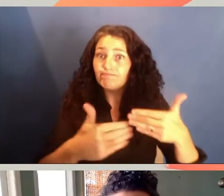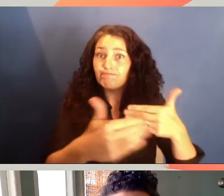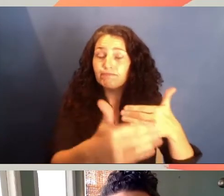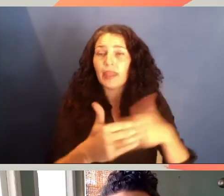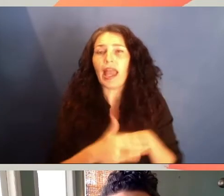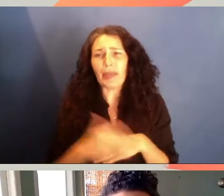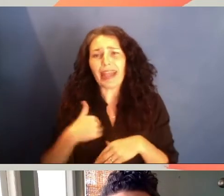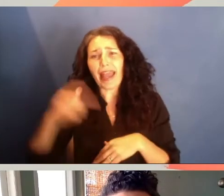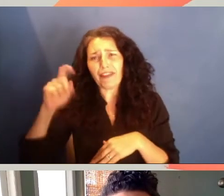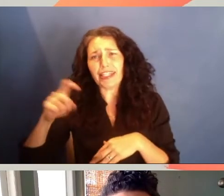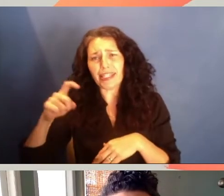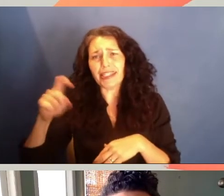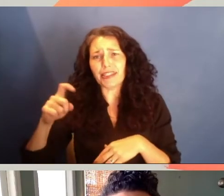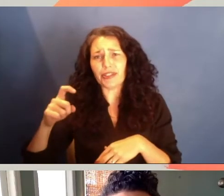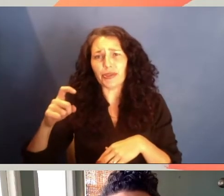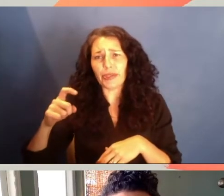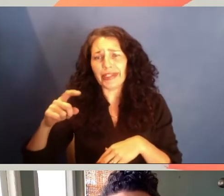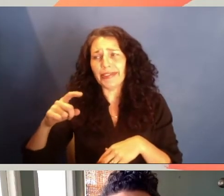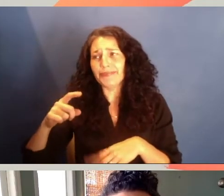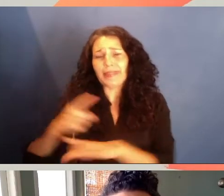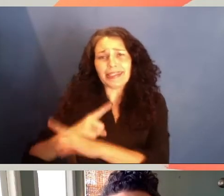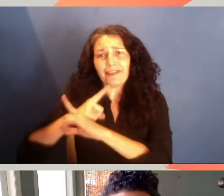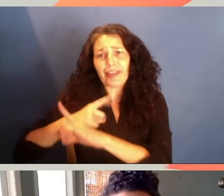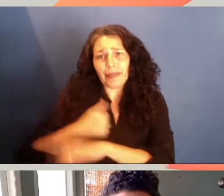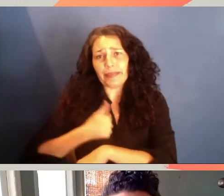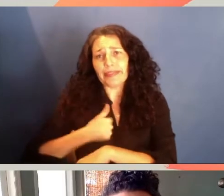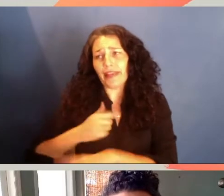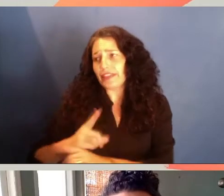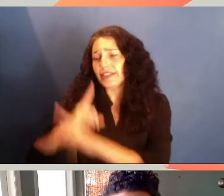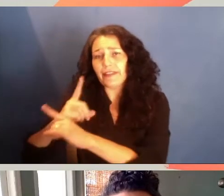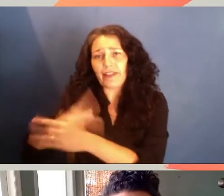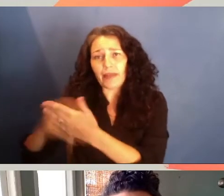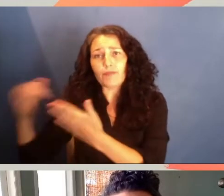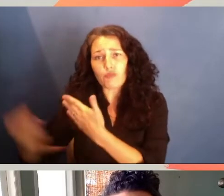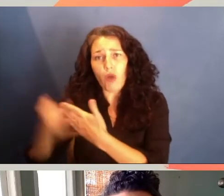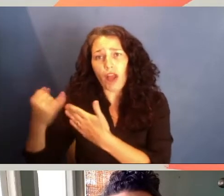and stood up for projects that I've been involved in, right, many times when I've had to do that.